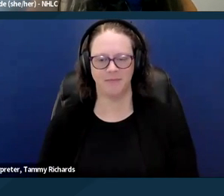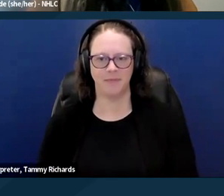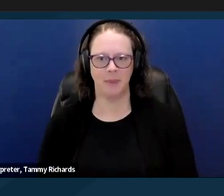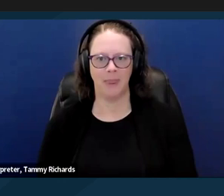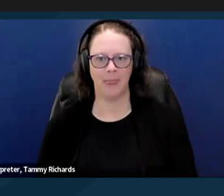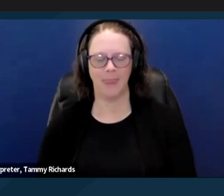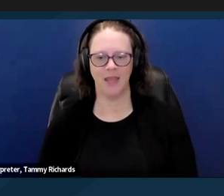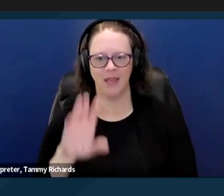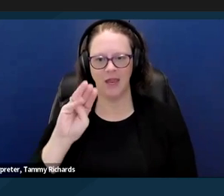Thank you.